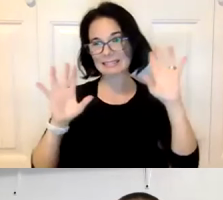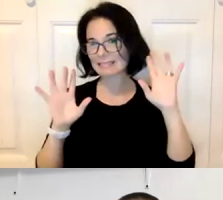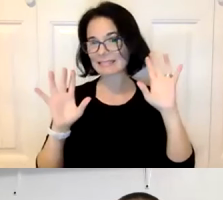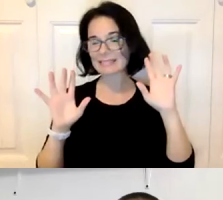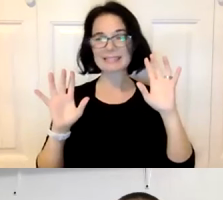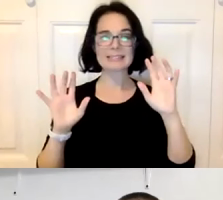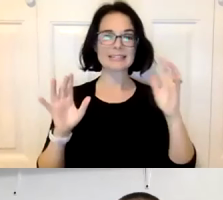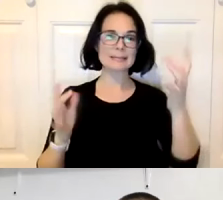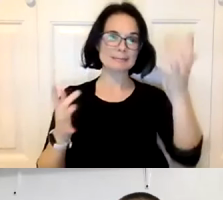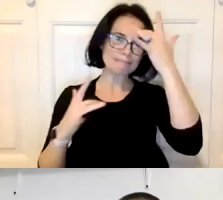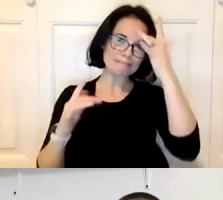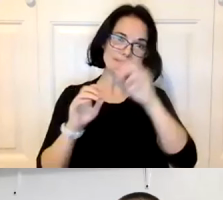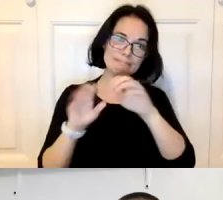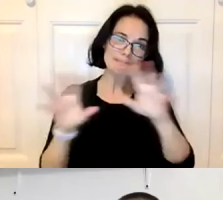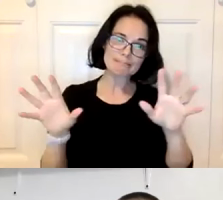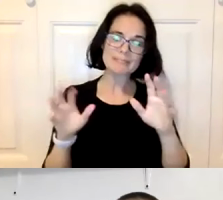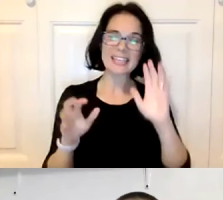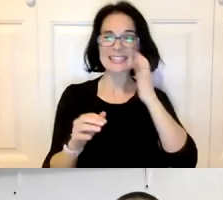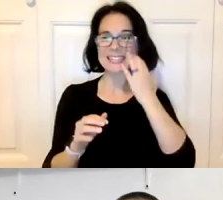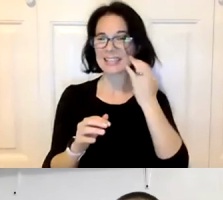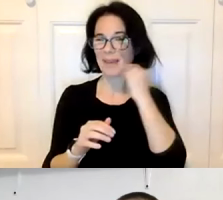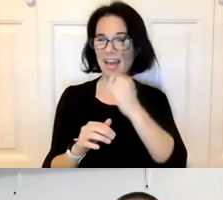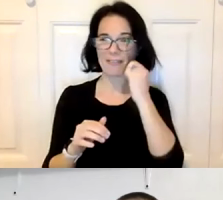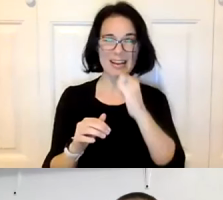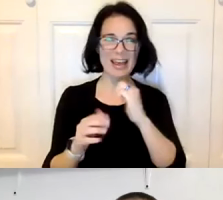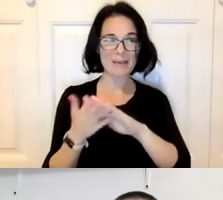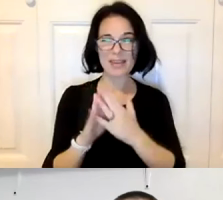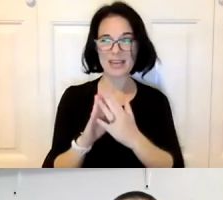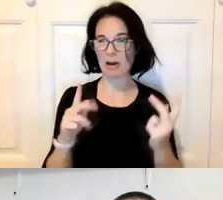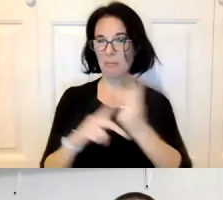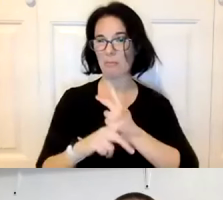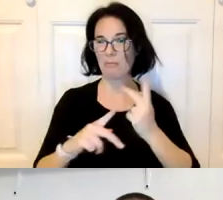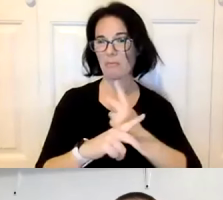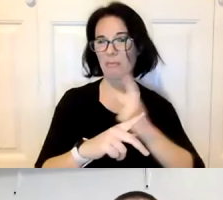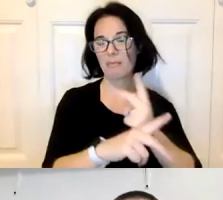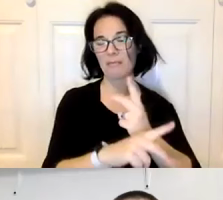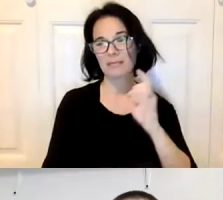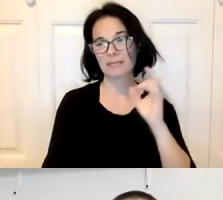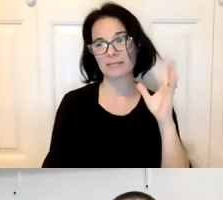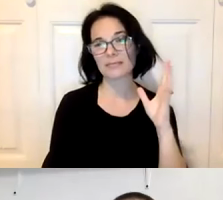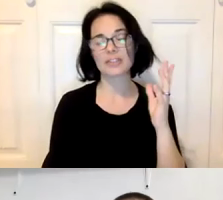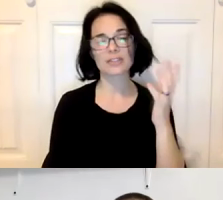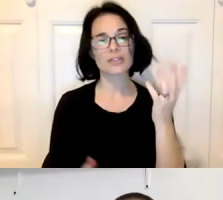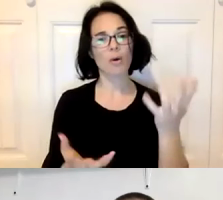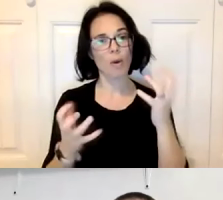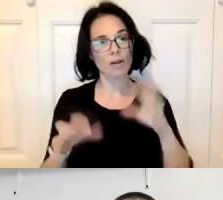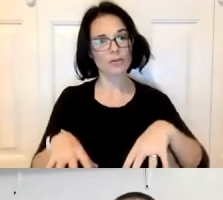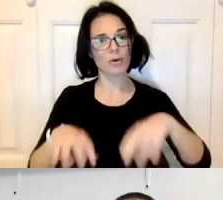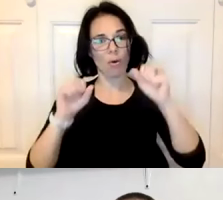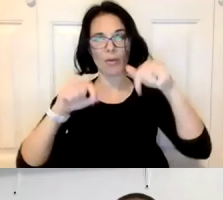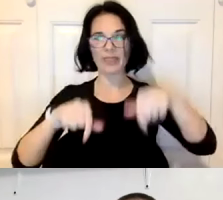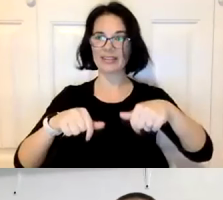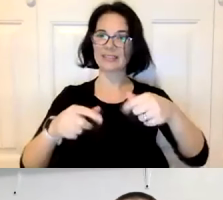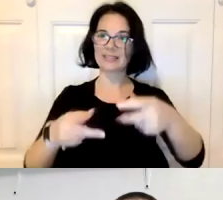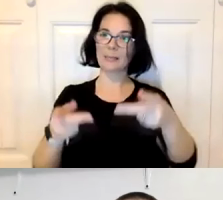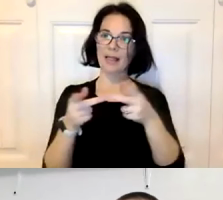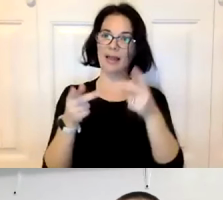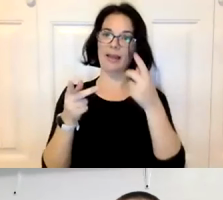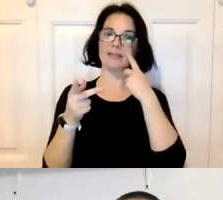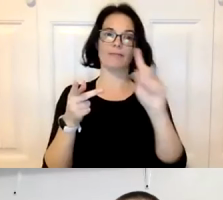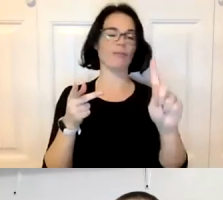We want to hold space for questions, share updates from the county and links and resources,